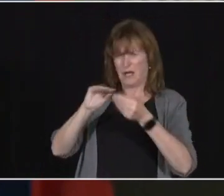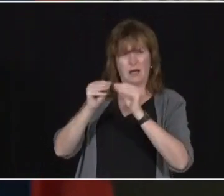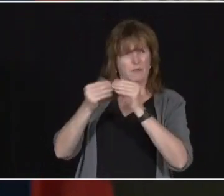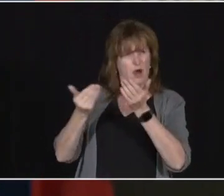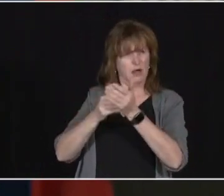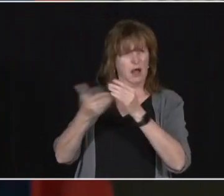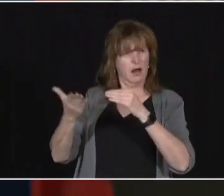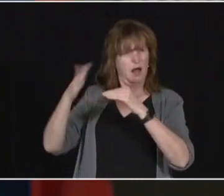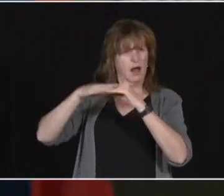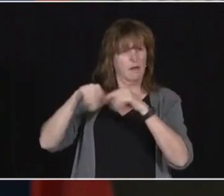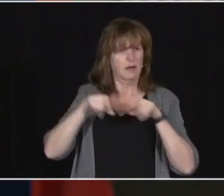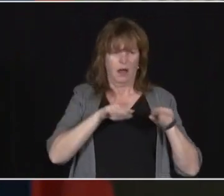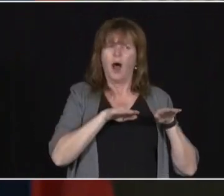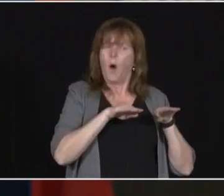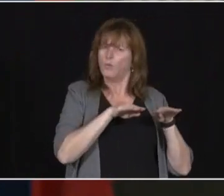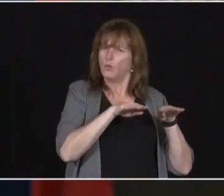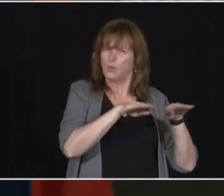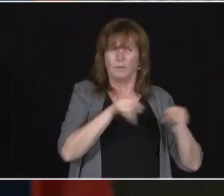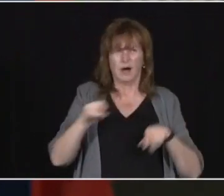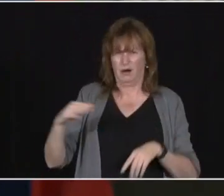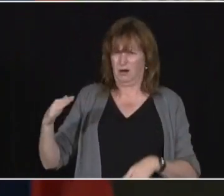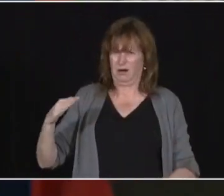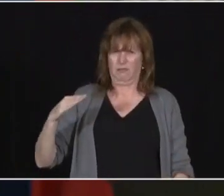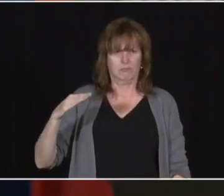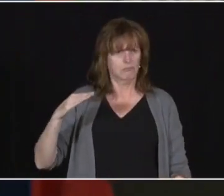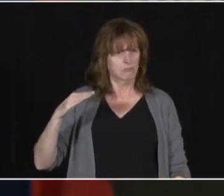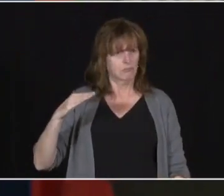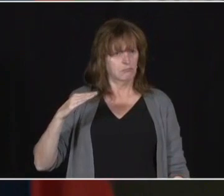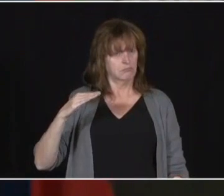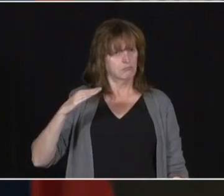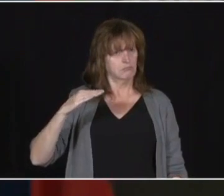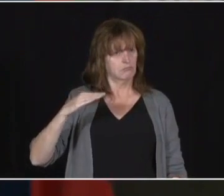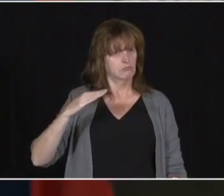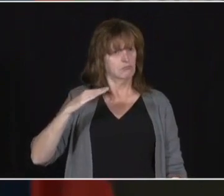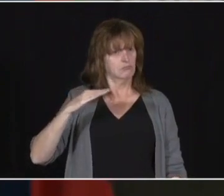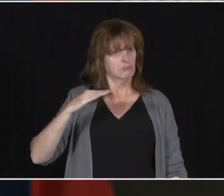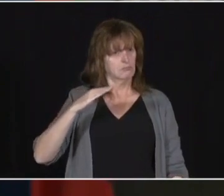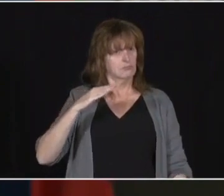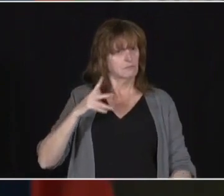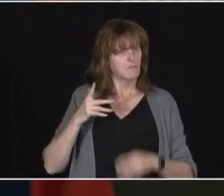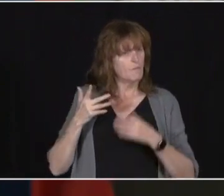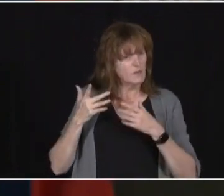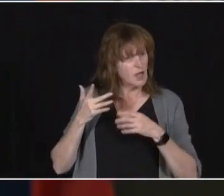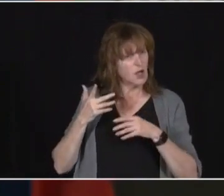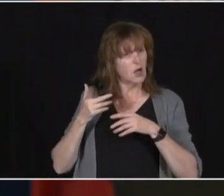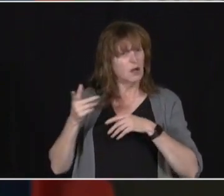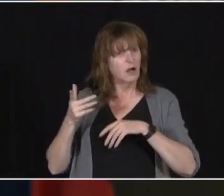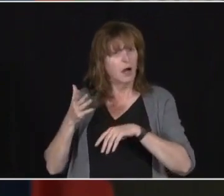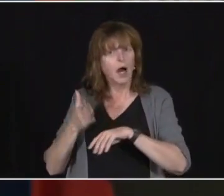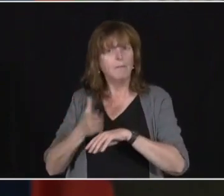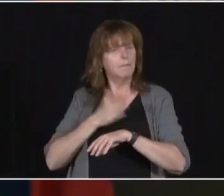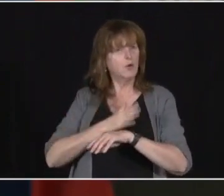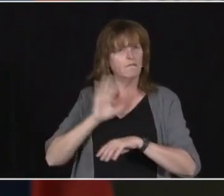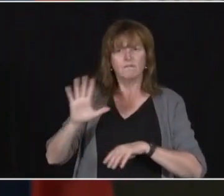need to improve your messaging little bit and if I could sneak this one in as well. Why not test kids and to students for schools